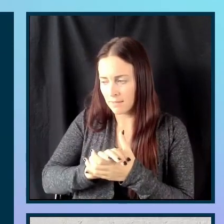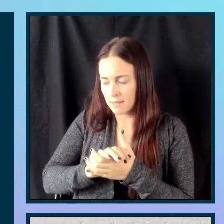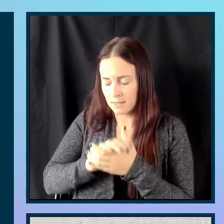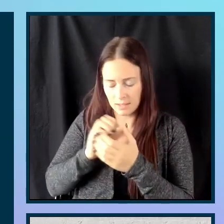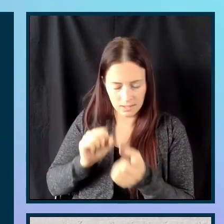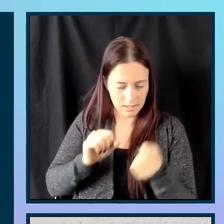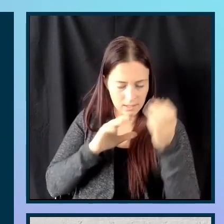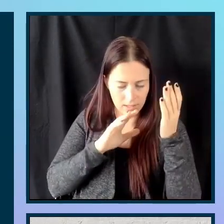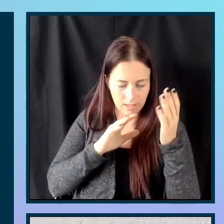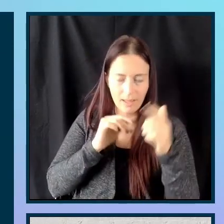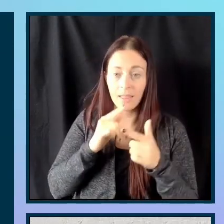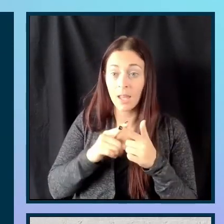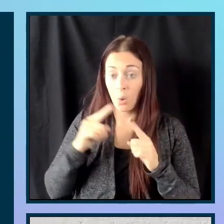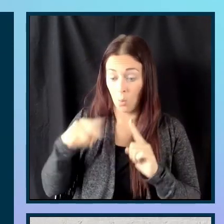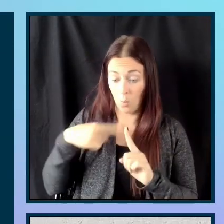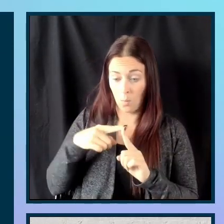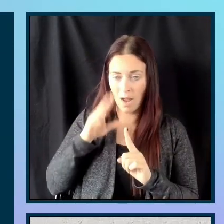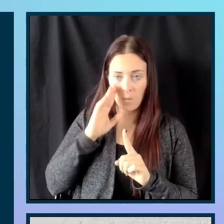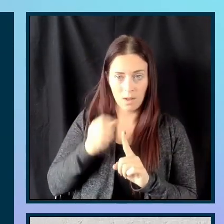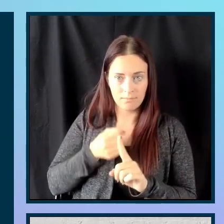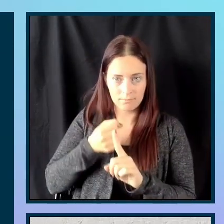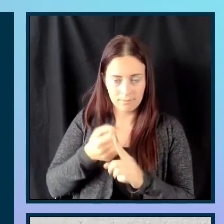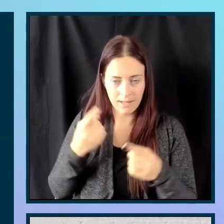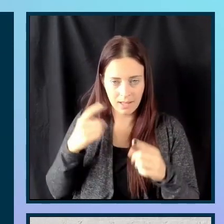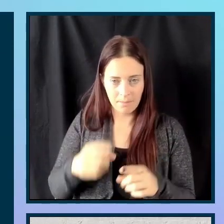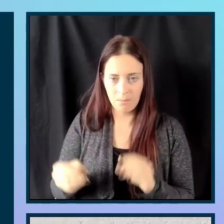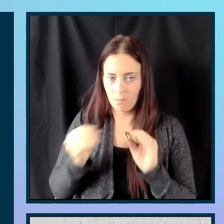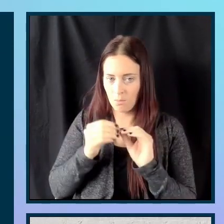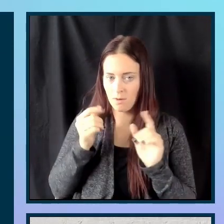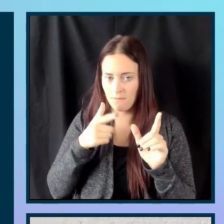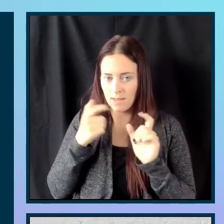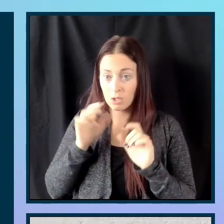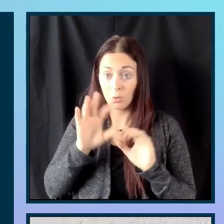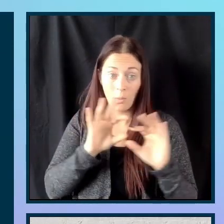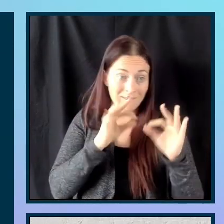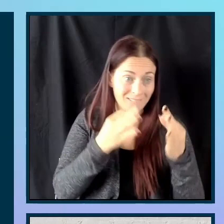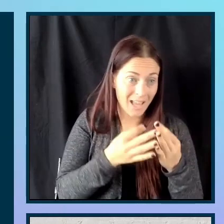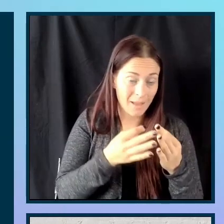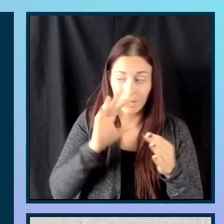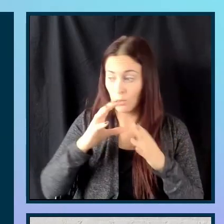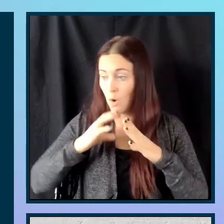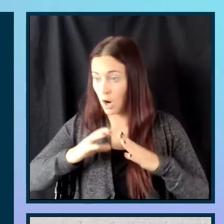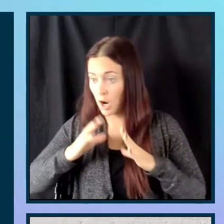Of course, you, your family, your employees, and your customers are your who.